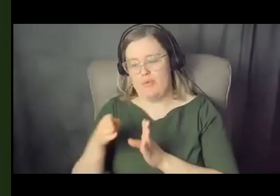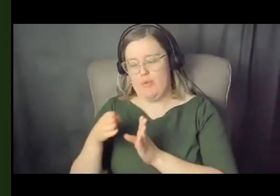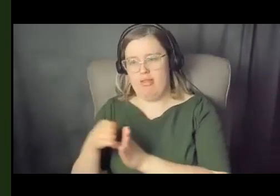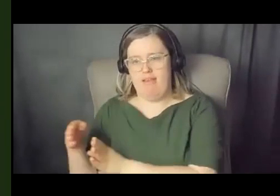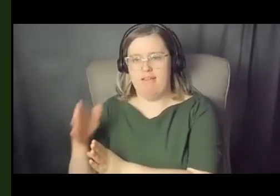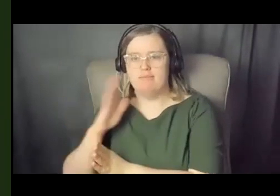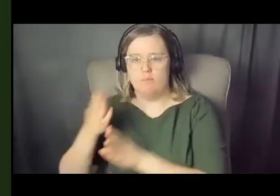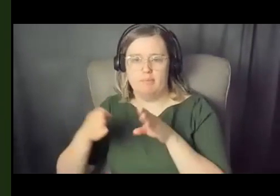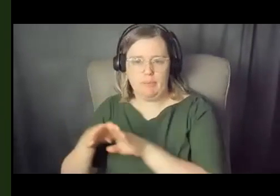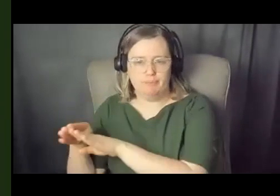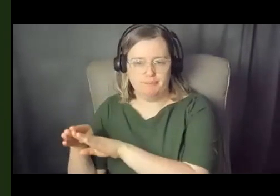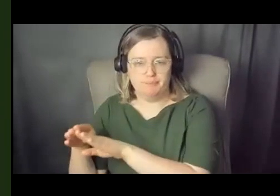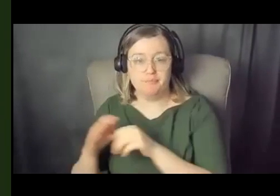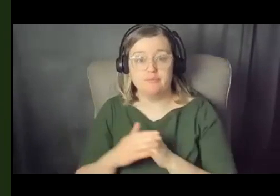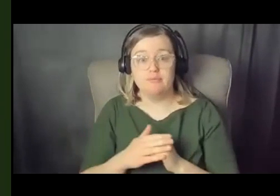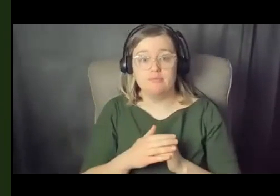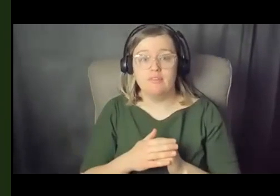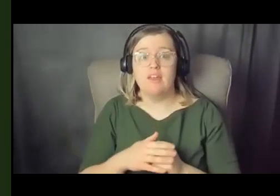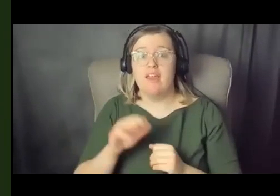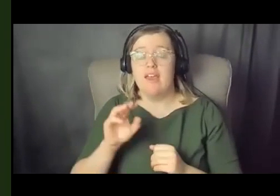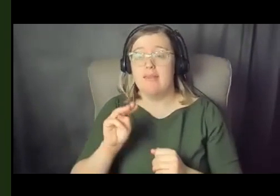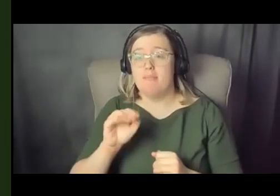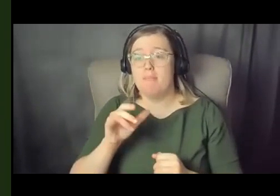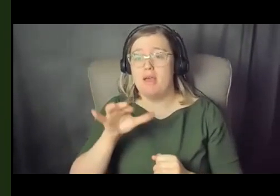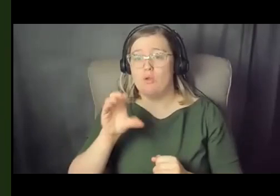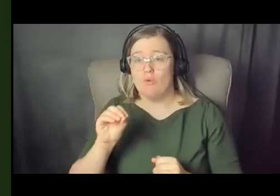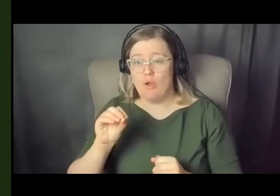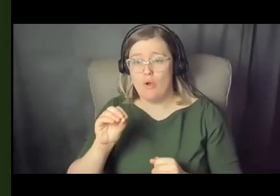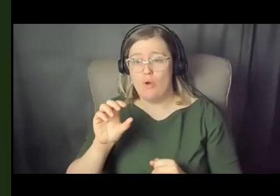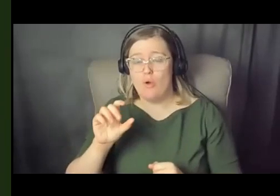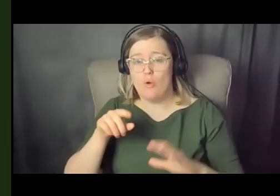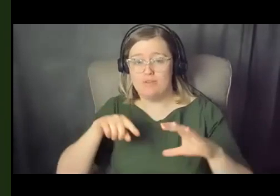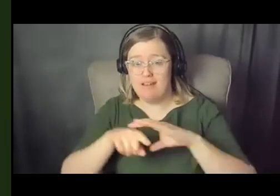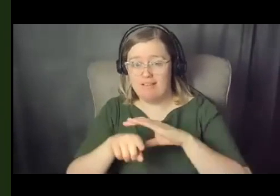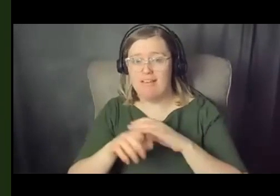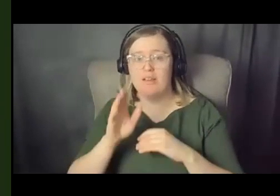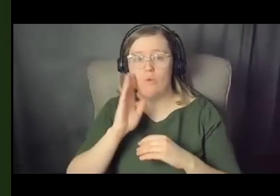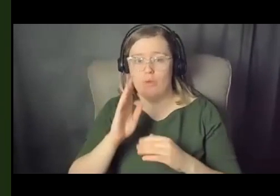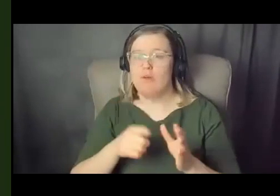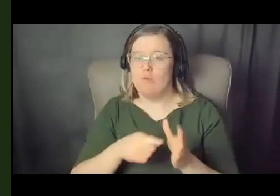microtunneling pits for the microtunneling requires grading